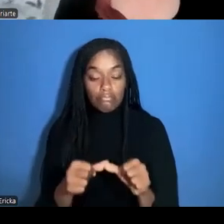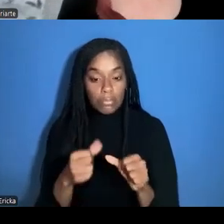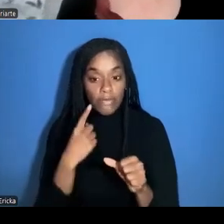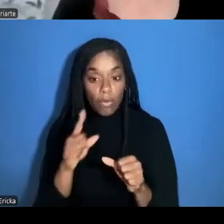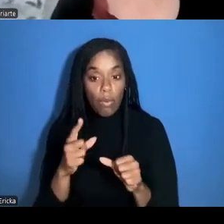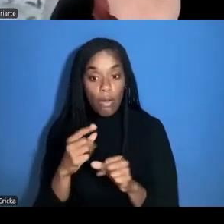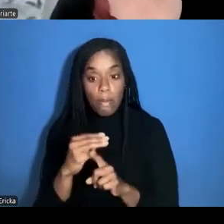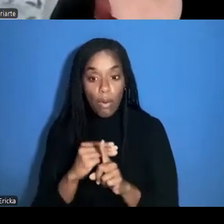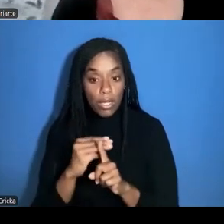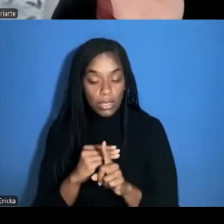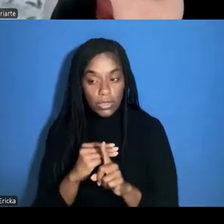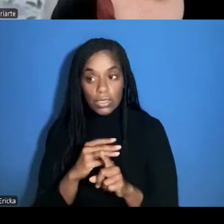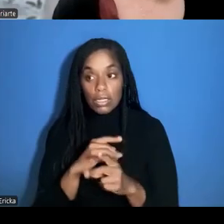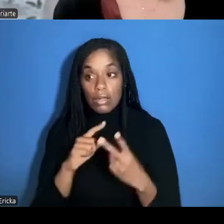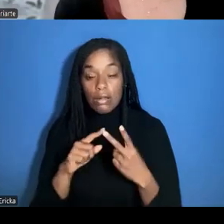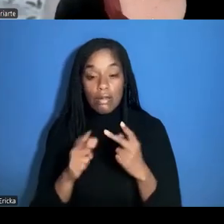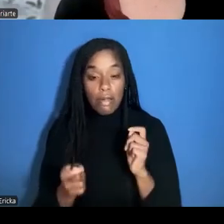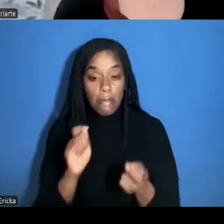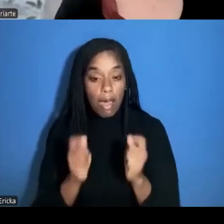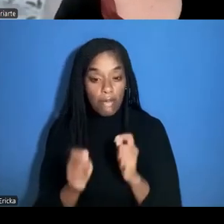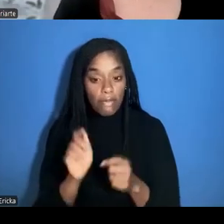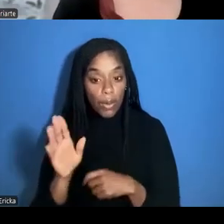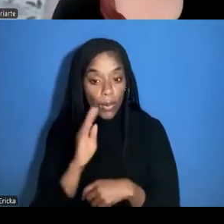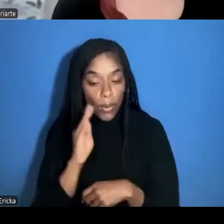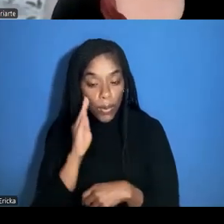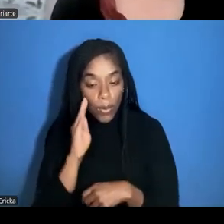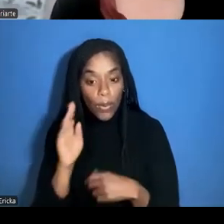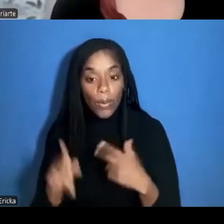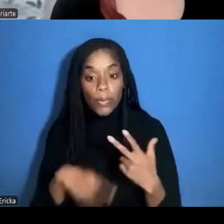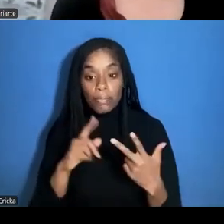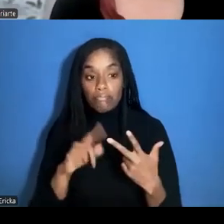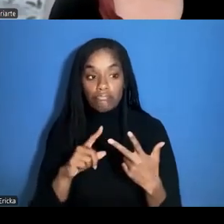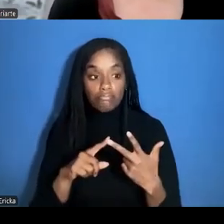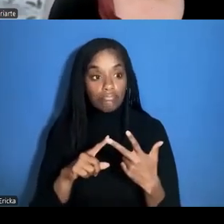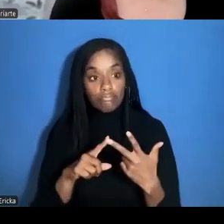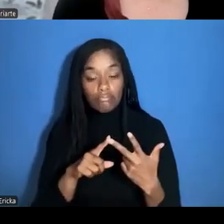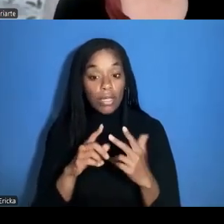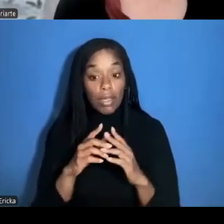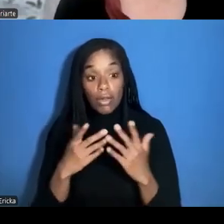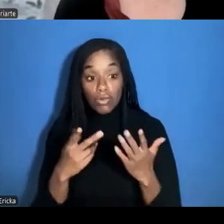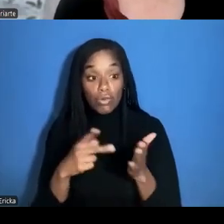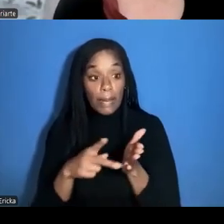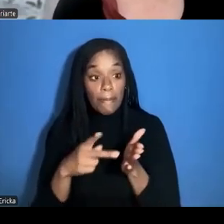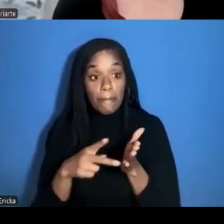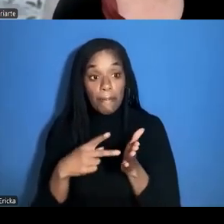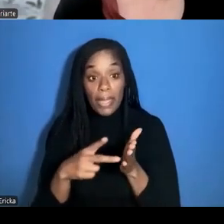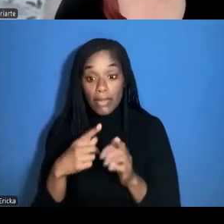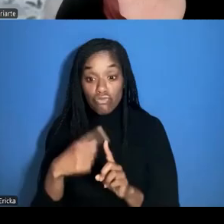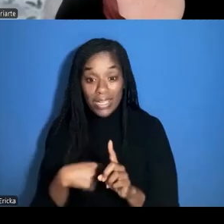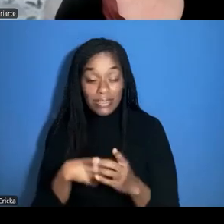you can modify your home, you can, you know, pay your rent, pay your taxes.